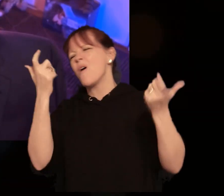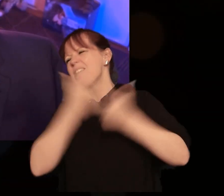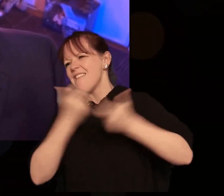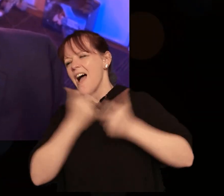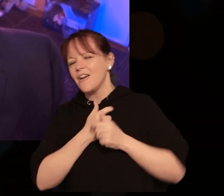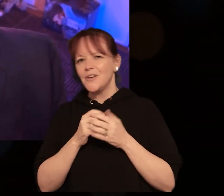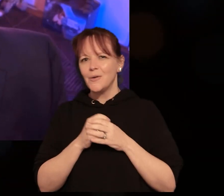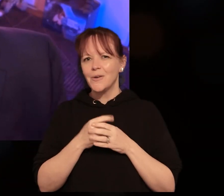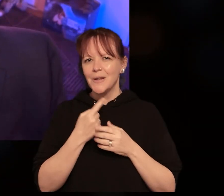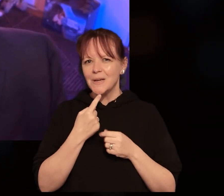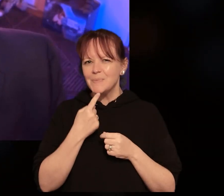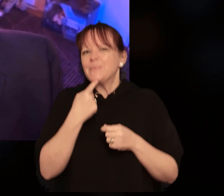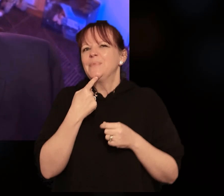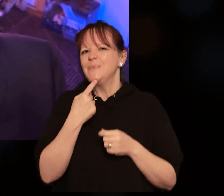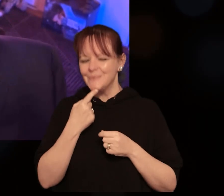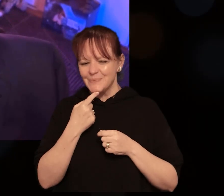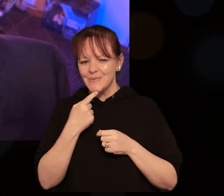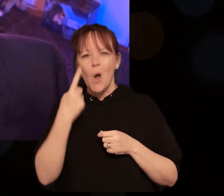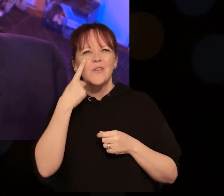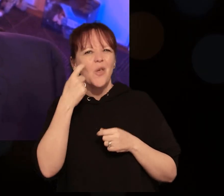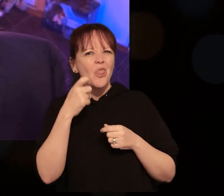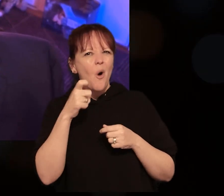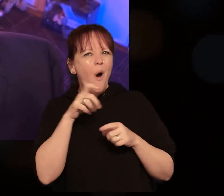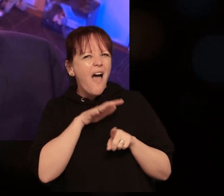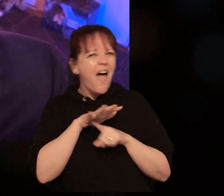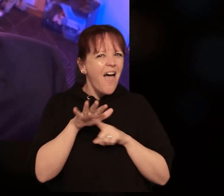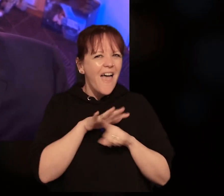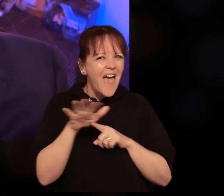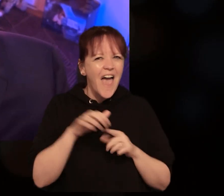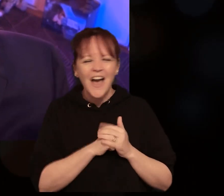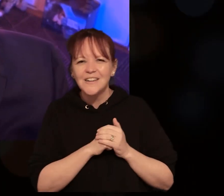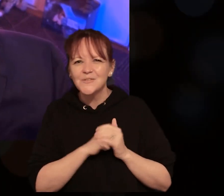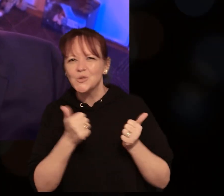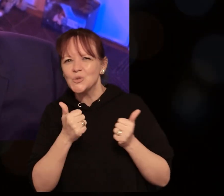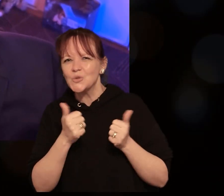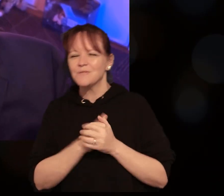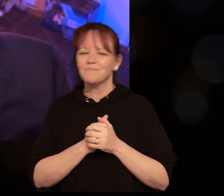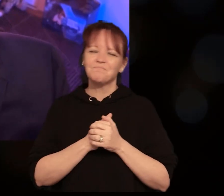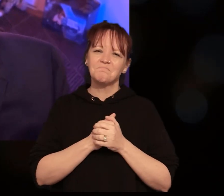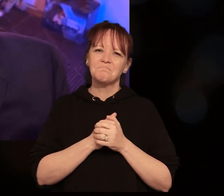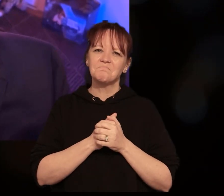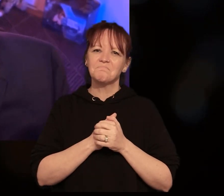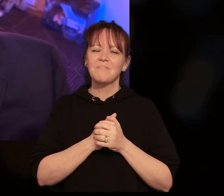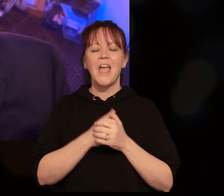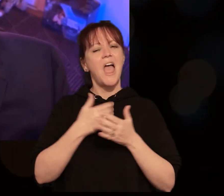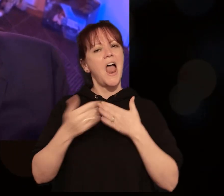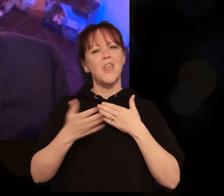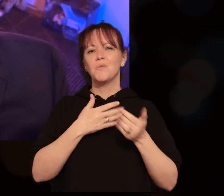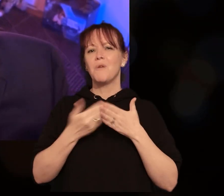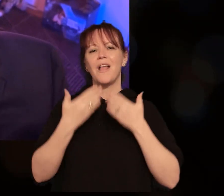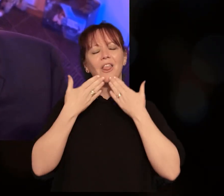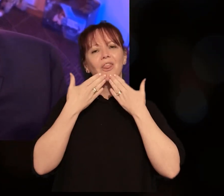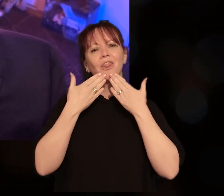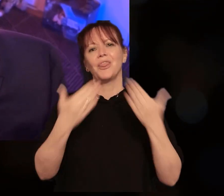LAUGHS Or at least enjoyable. Anyway, thank you so much, it's been an honor to be able to host this and I can't wait to see